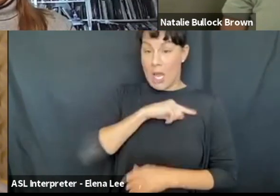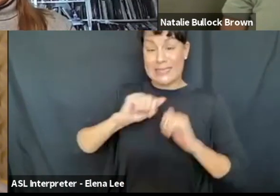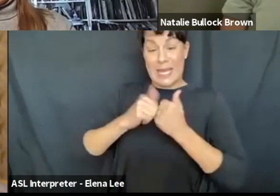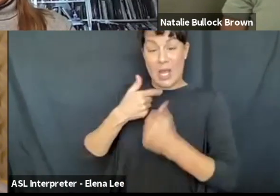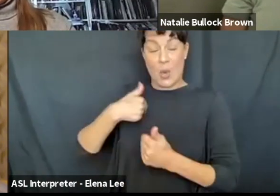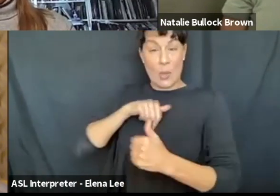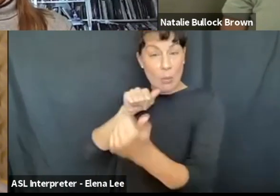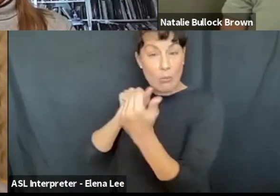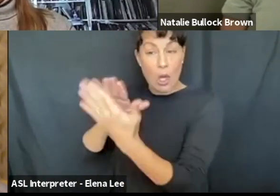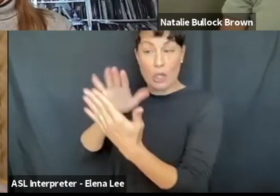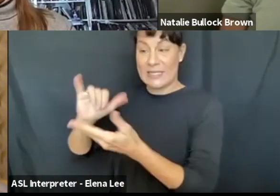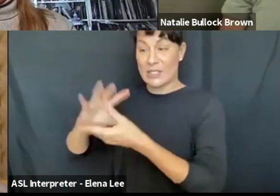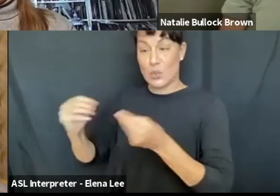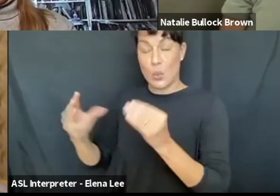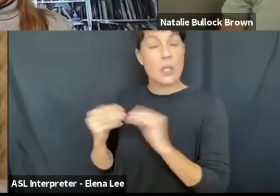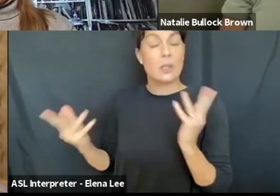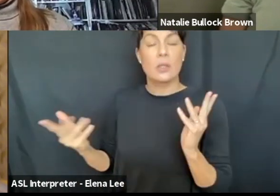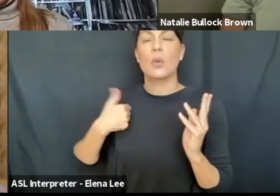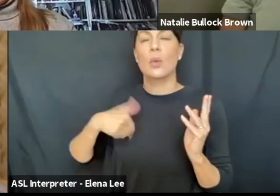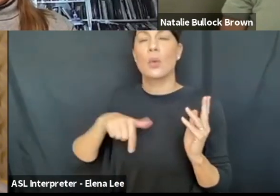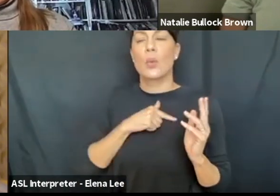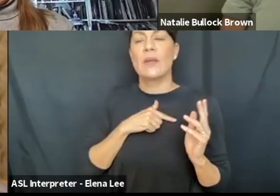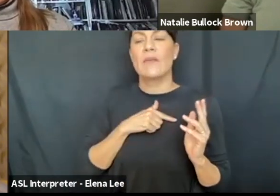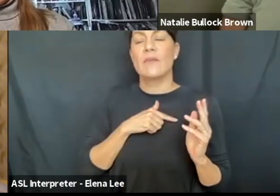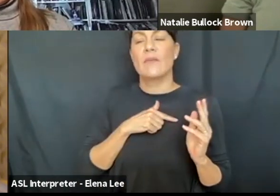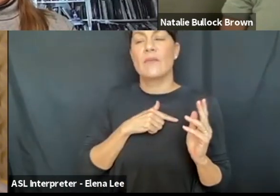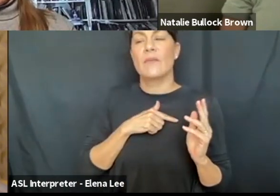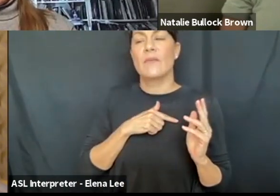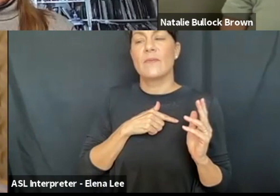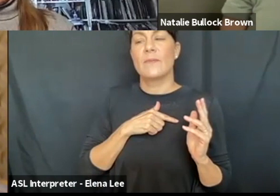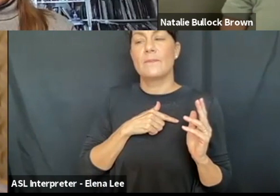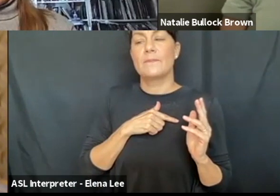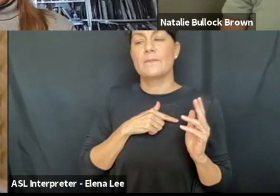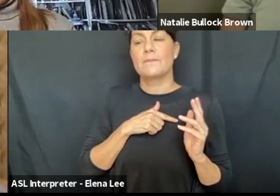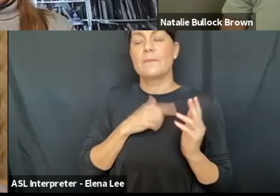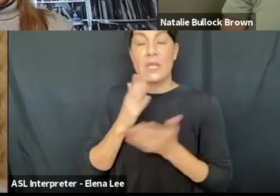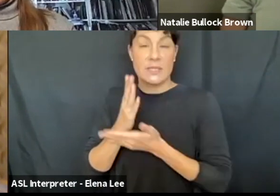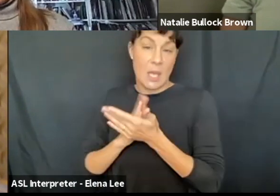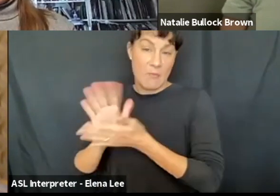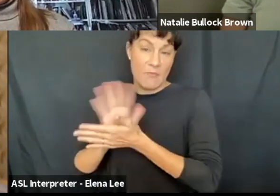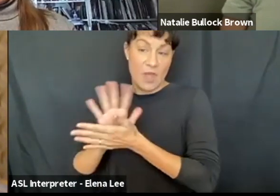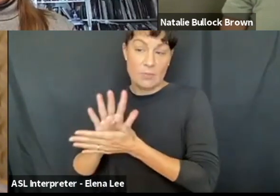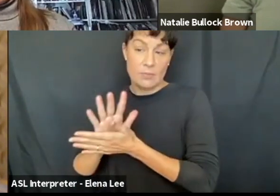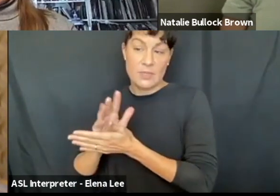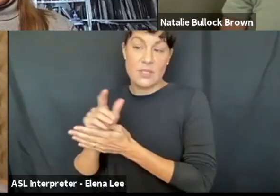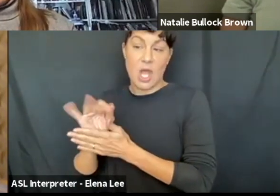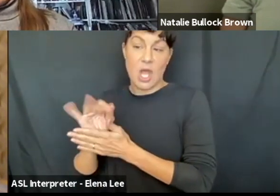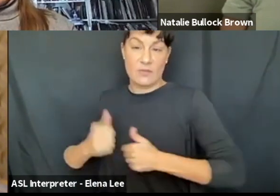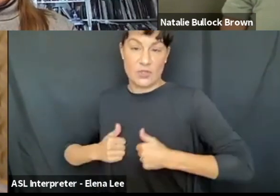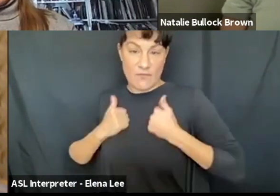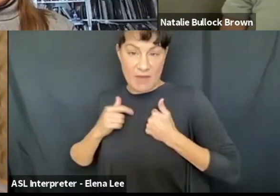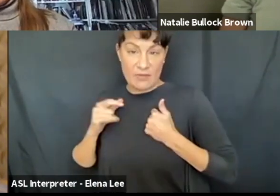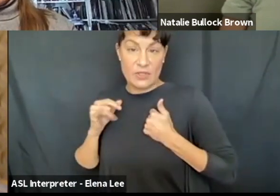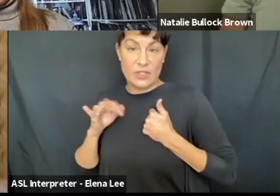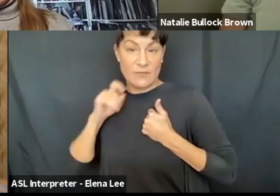And we've done some films involving survivors of sexual violence and trauma domestically,